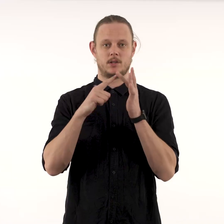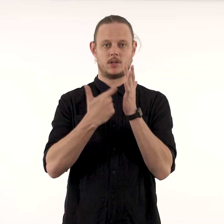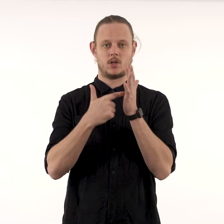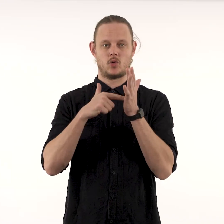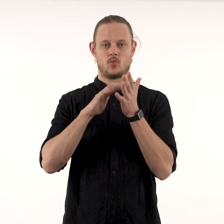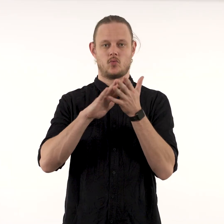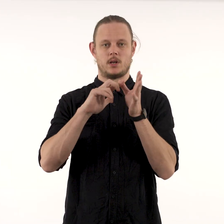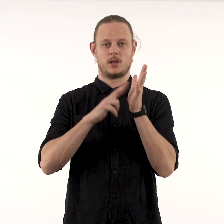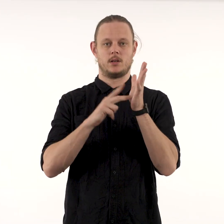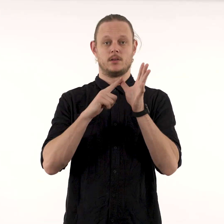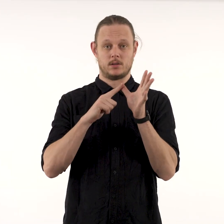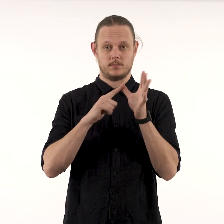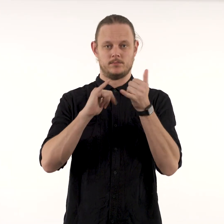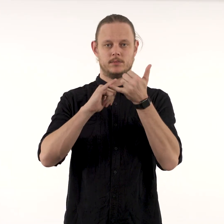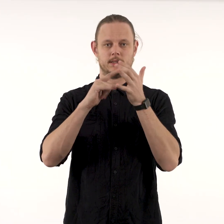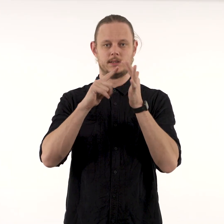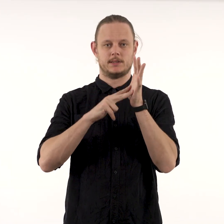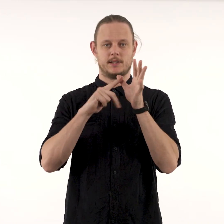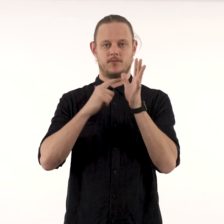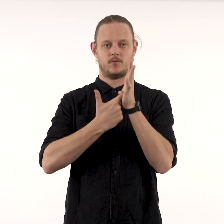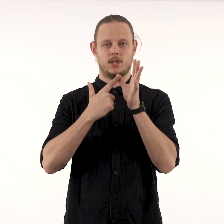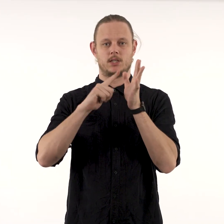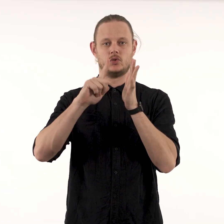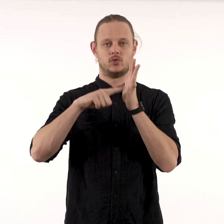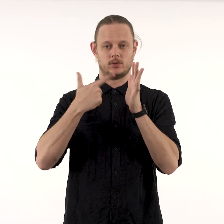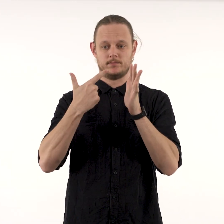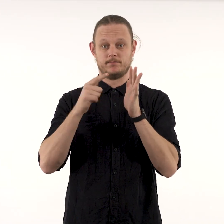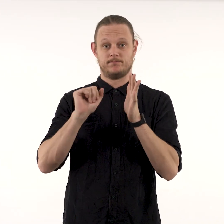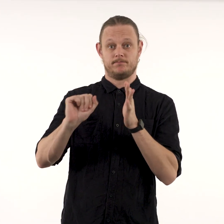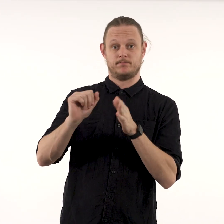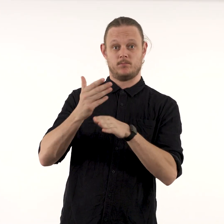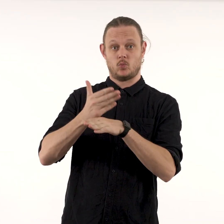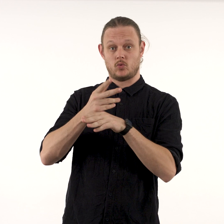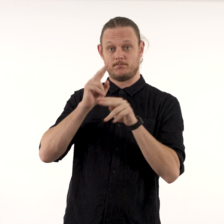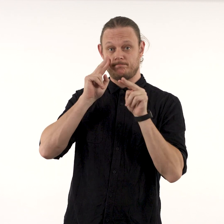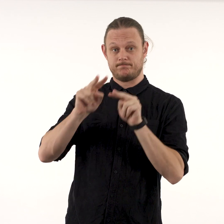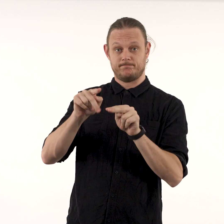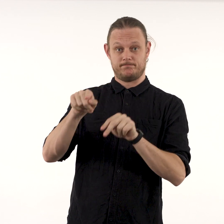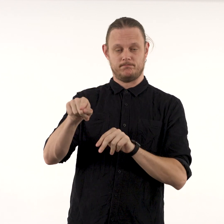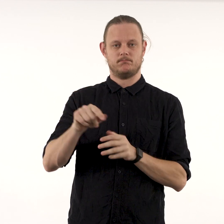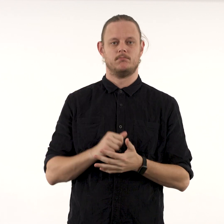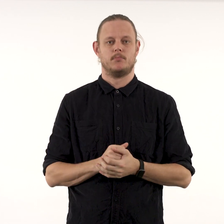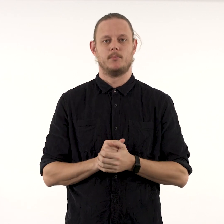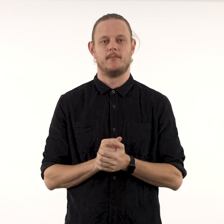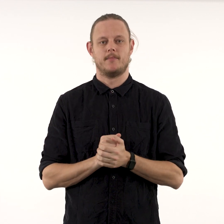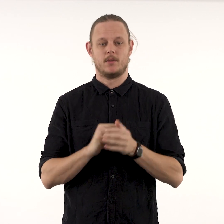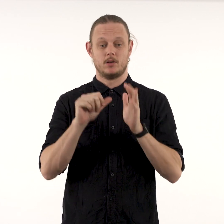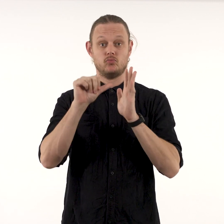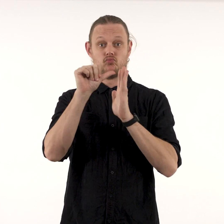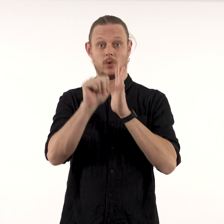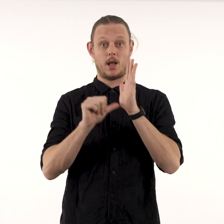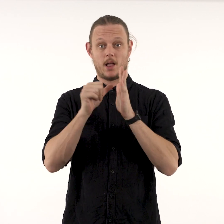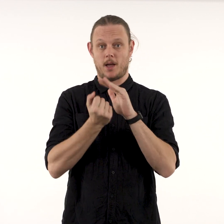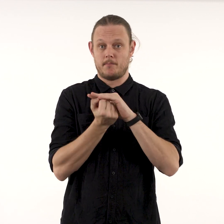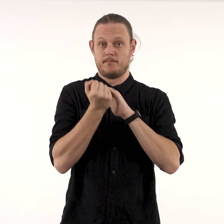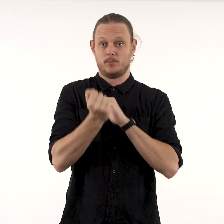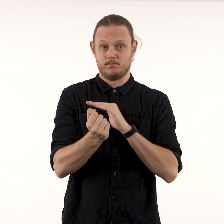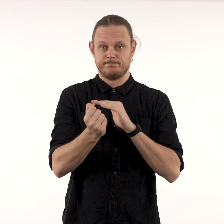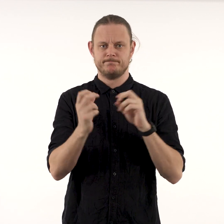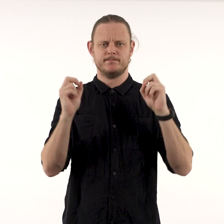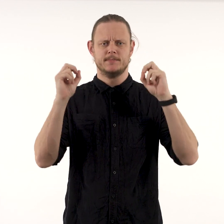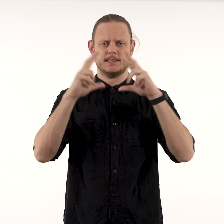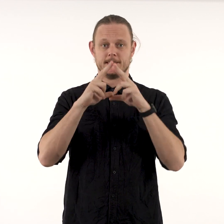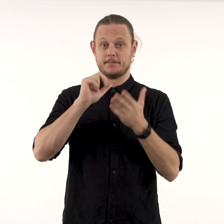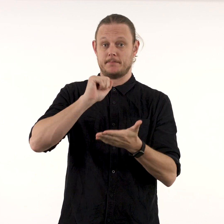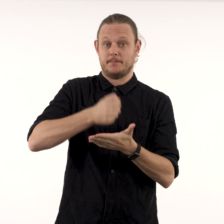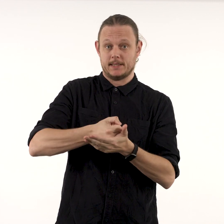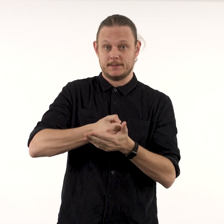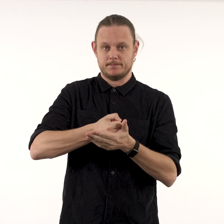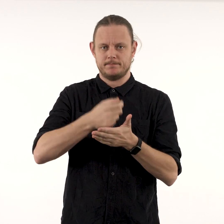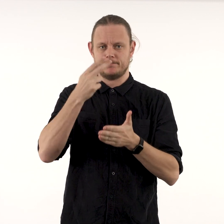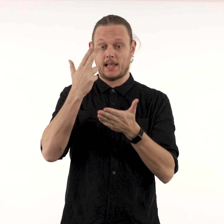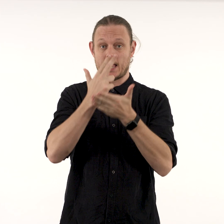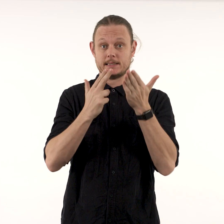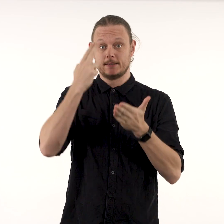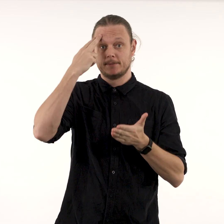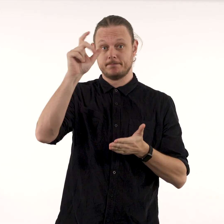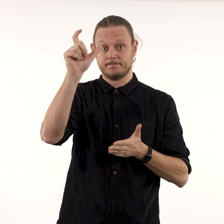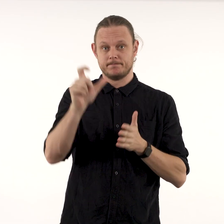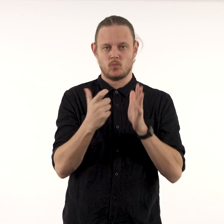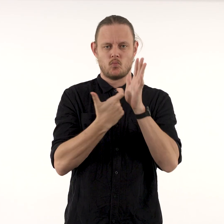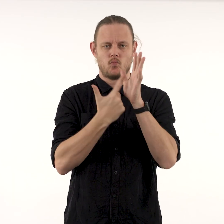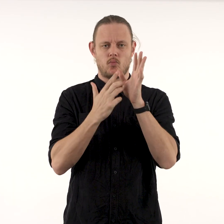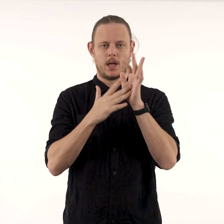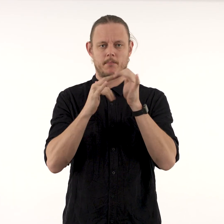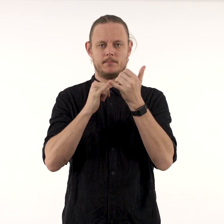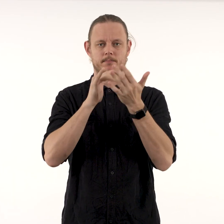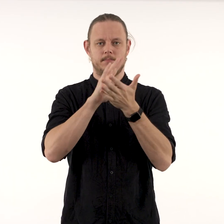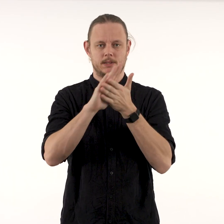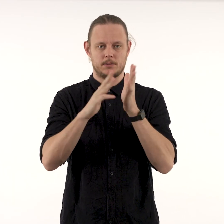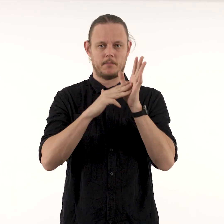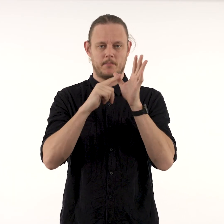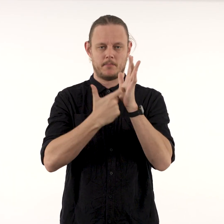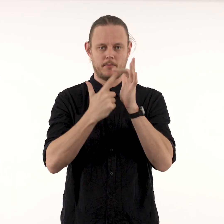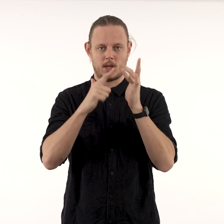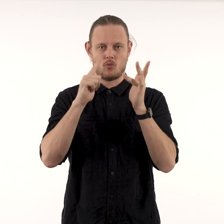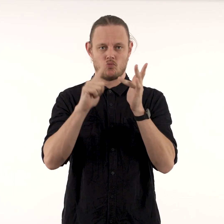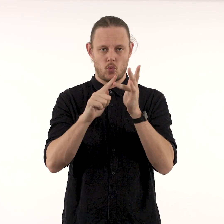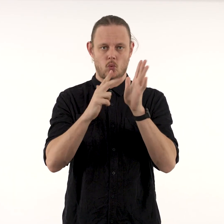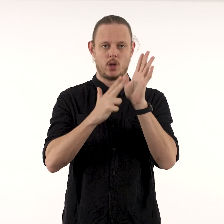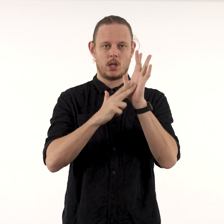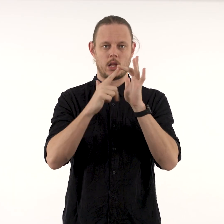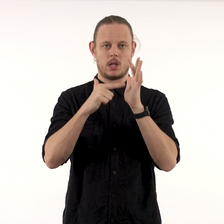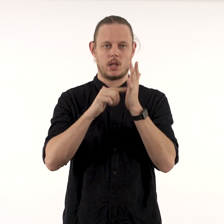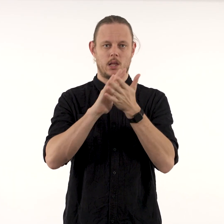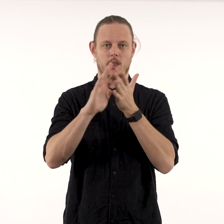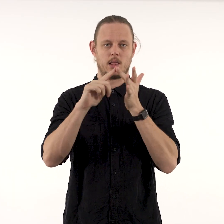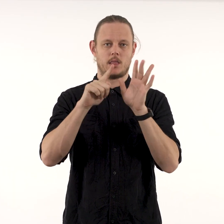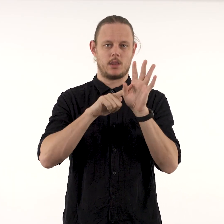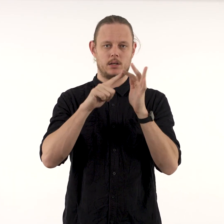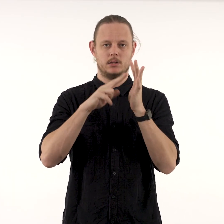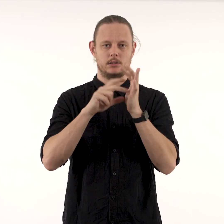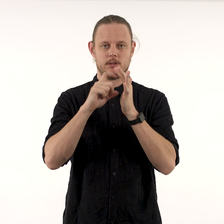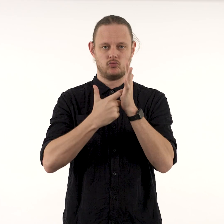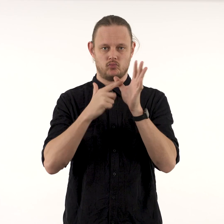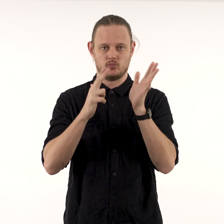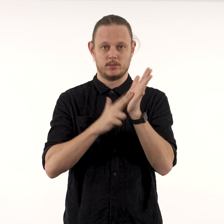Kirthana Selvaraj's subject is Sri Lankan-born, Sydney-based artist Ramesh Mario Nithiyendran,